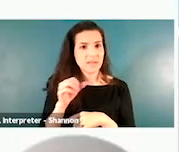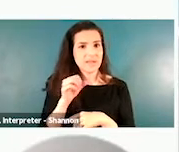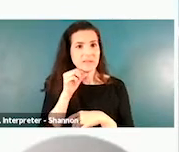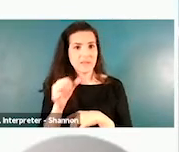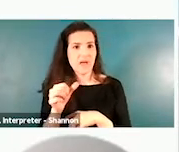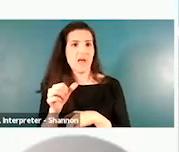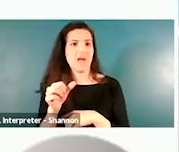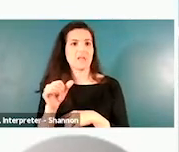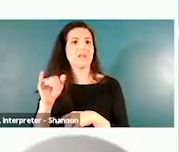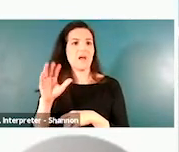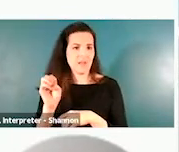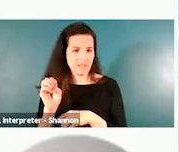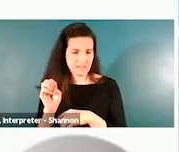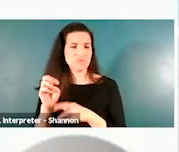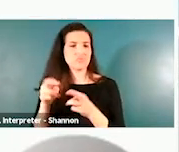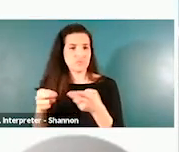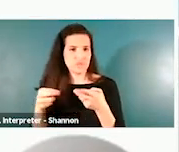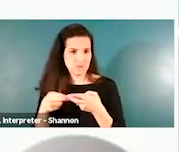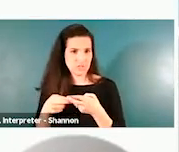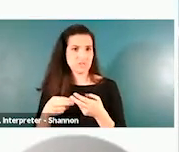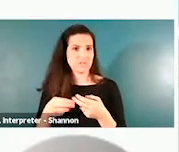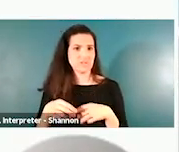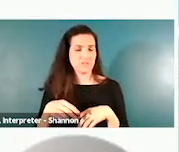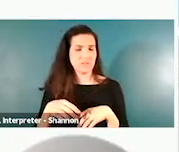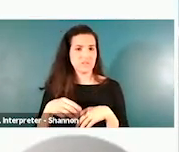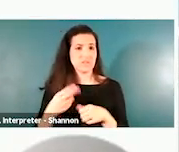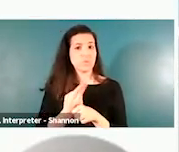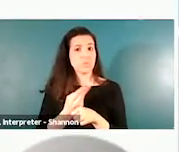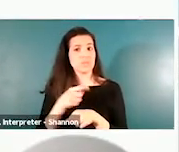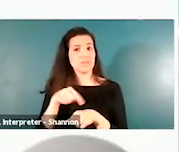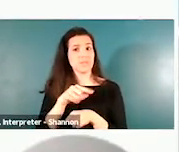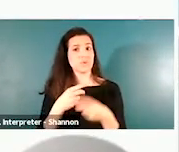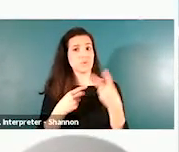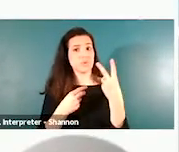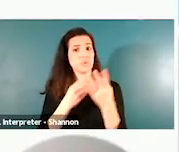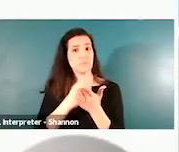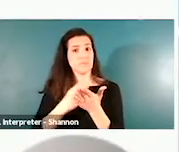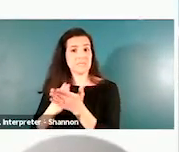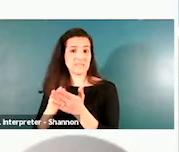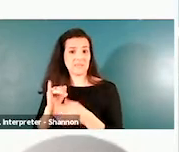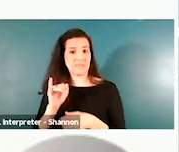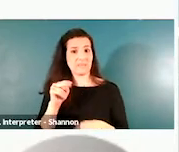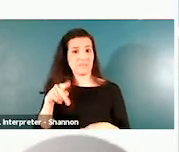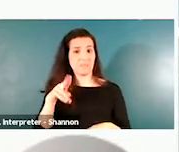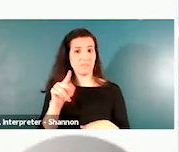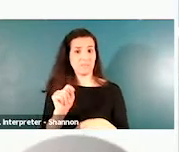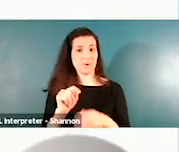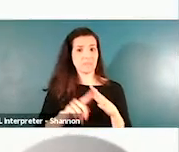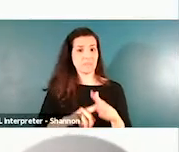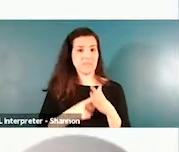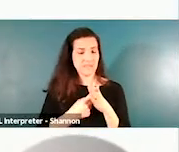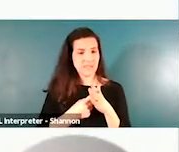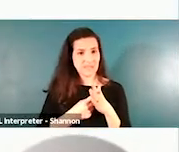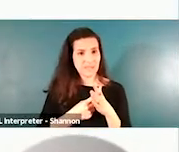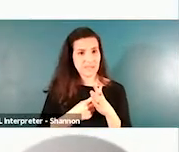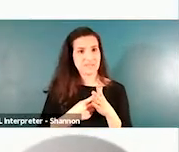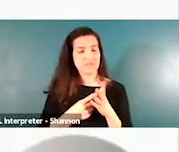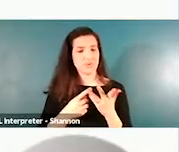when the imagery was not available. Using these two pieces of input, the GAN is able to generate a picture that looks like this,